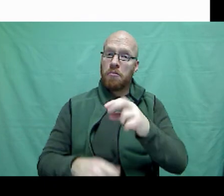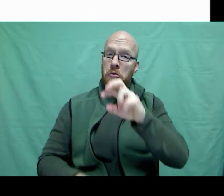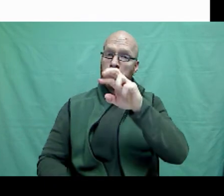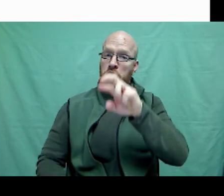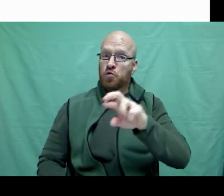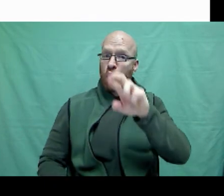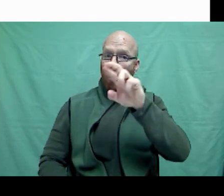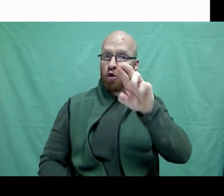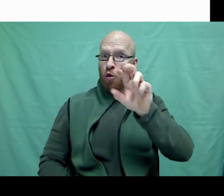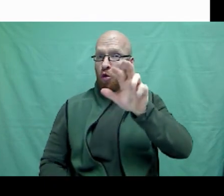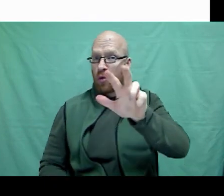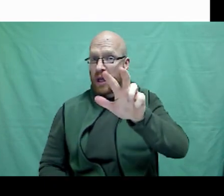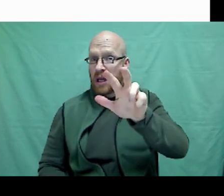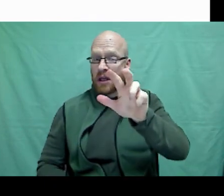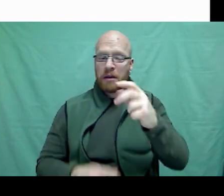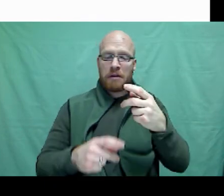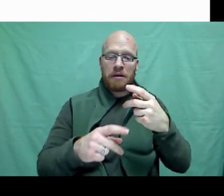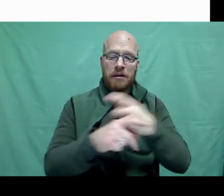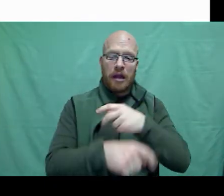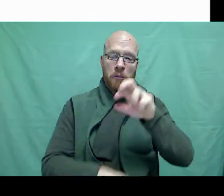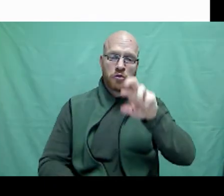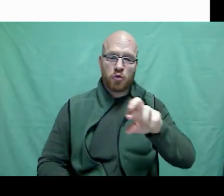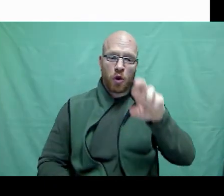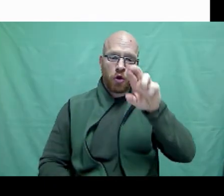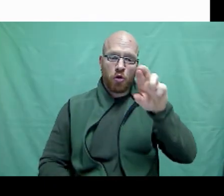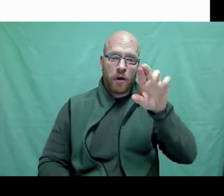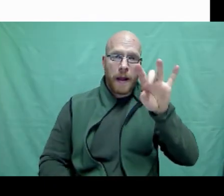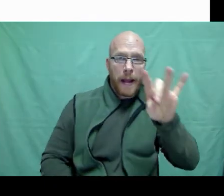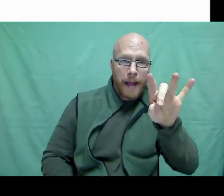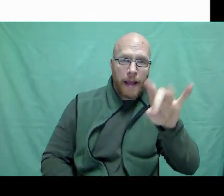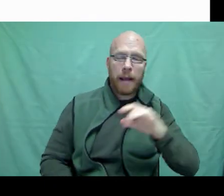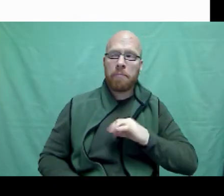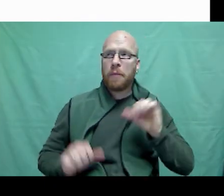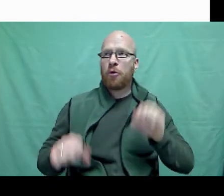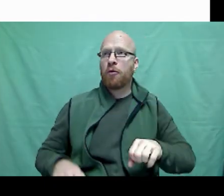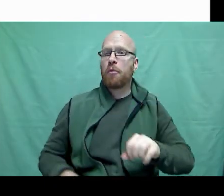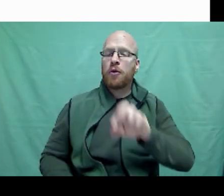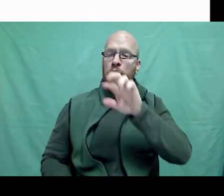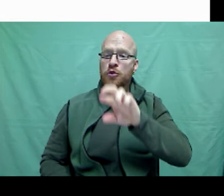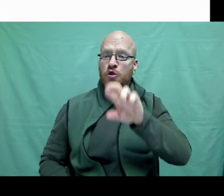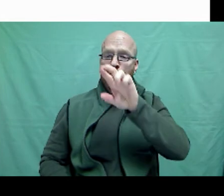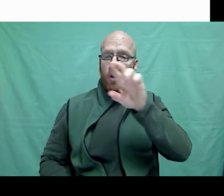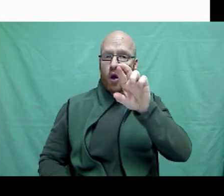So the square root of 24 would be the squared of 3 times the squared of 8, or the squared